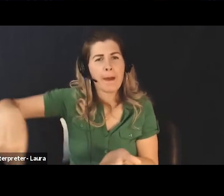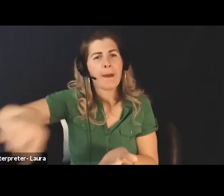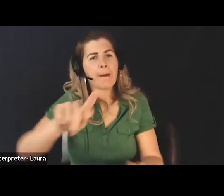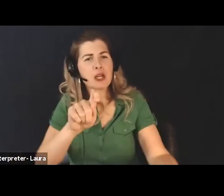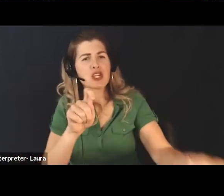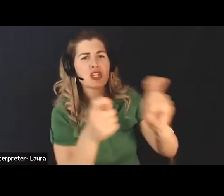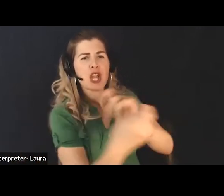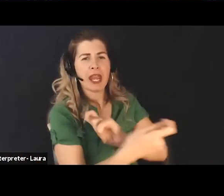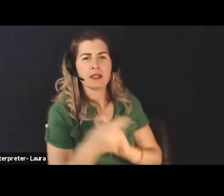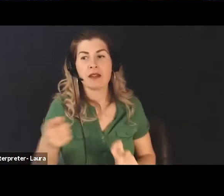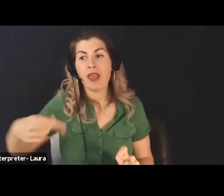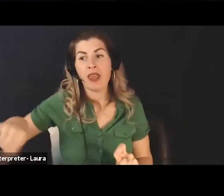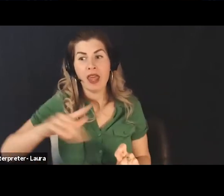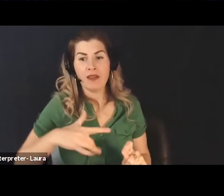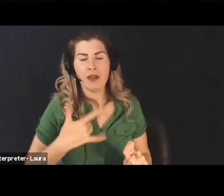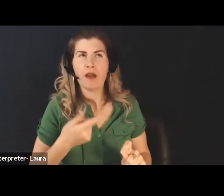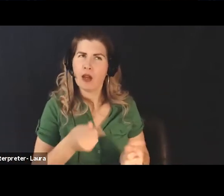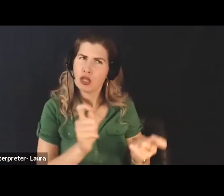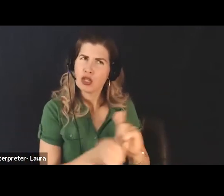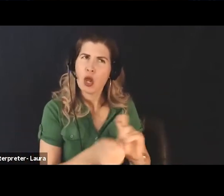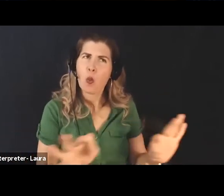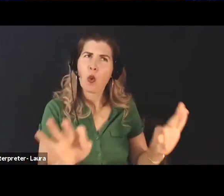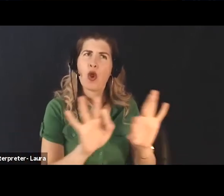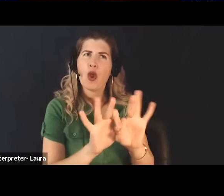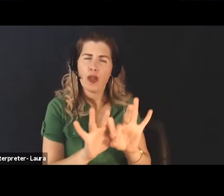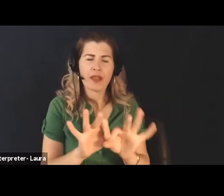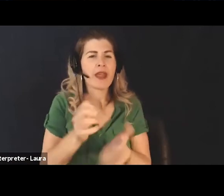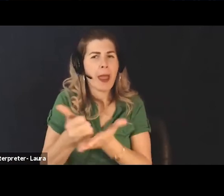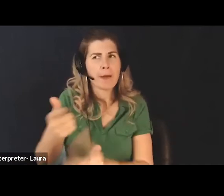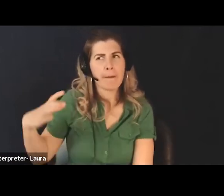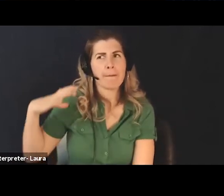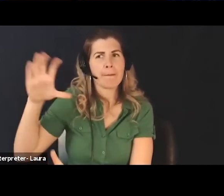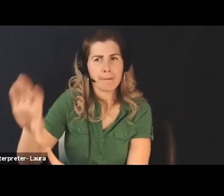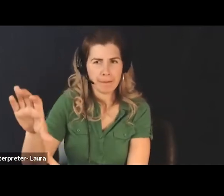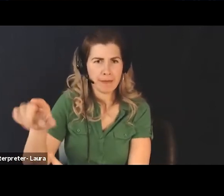actually improve their day-to-day lives. And the platforms that they work on.